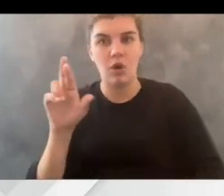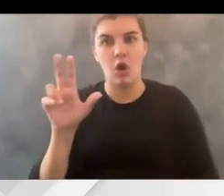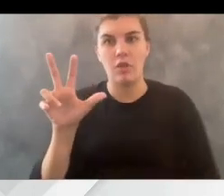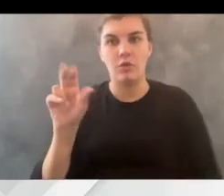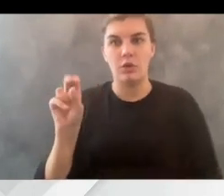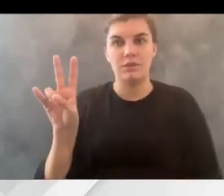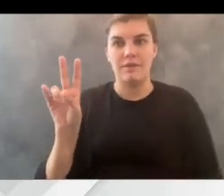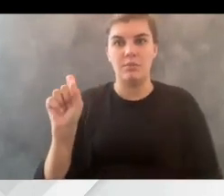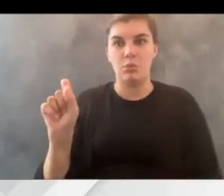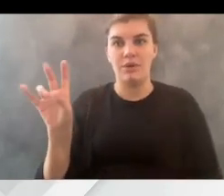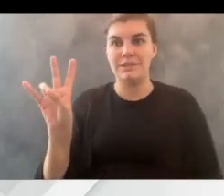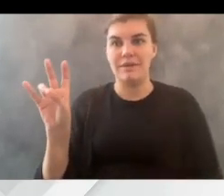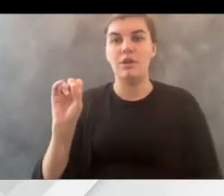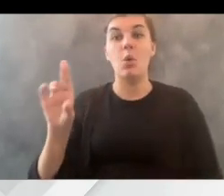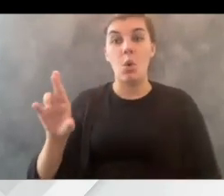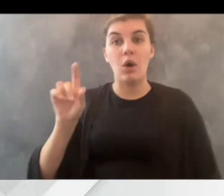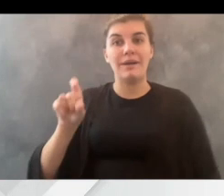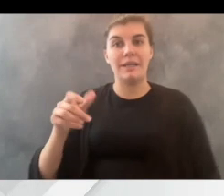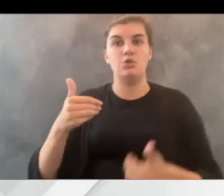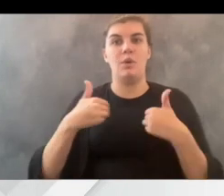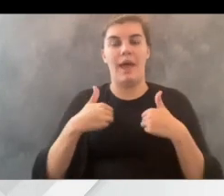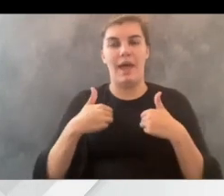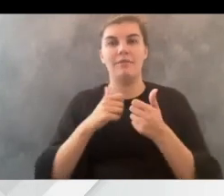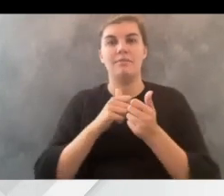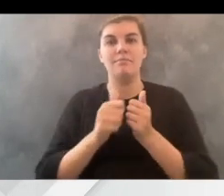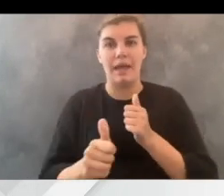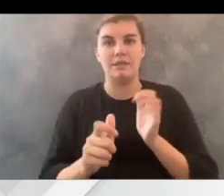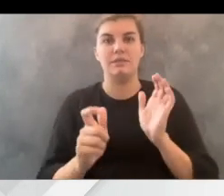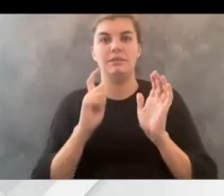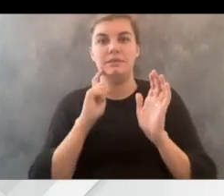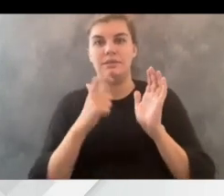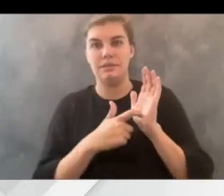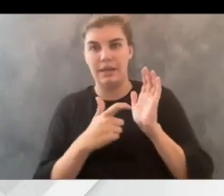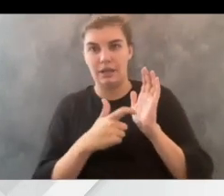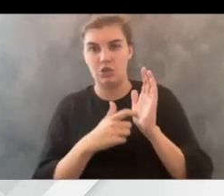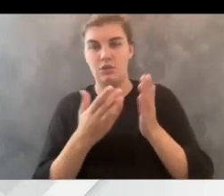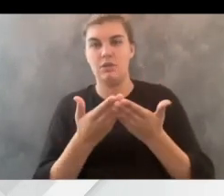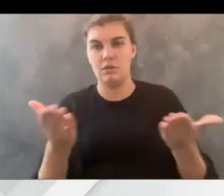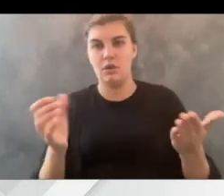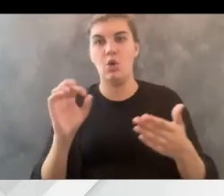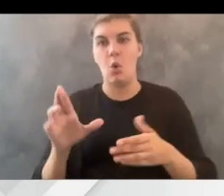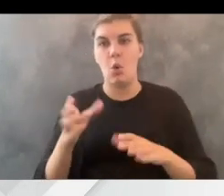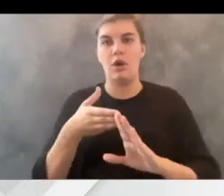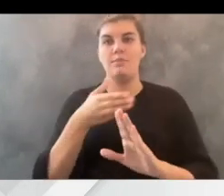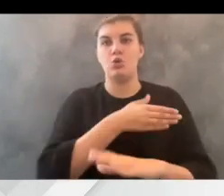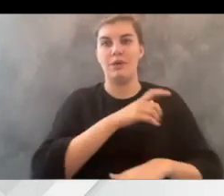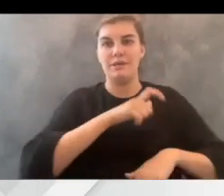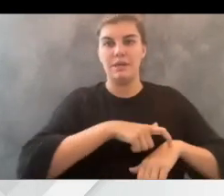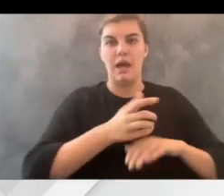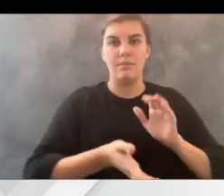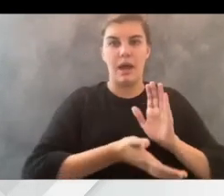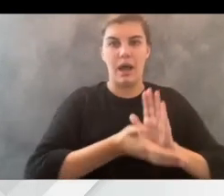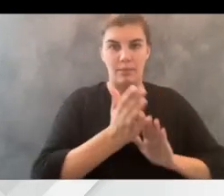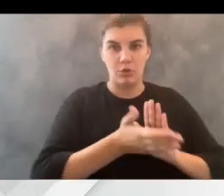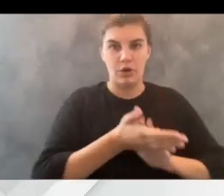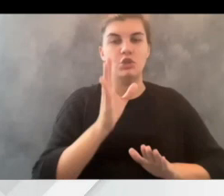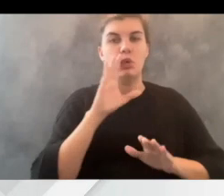or they must have a passive detection mechanism or pre-timed operation that activates both the